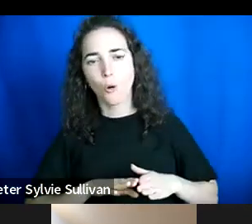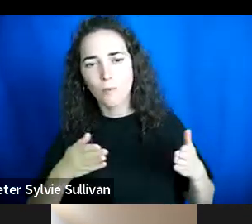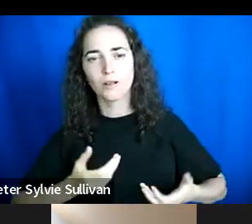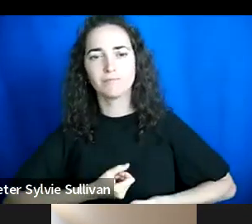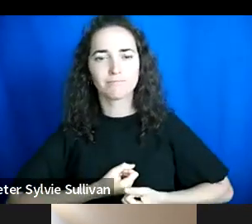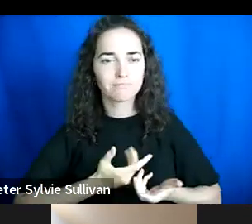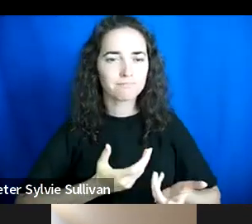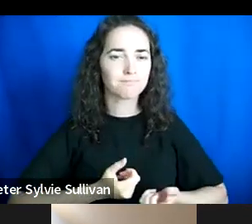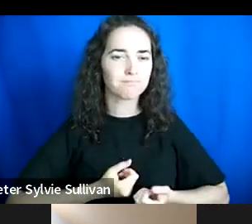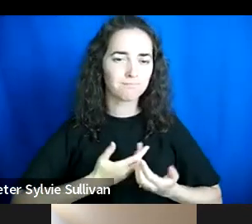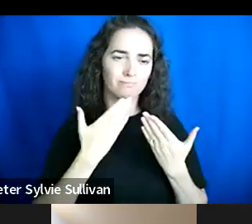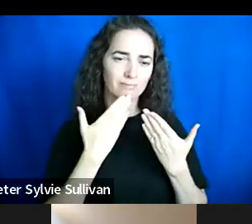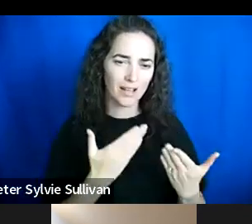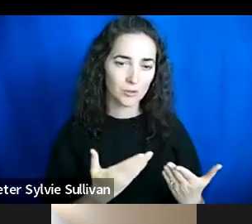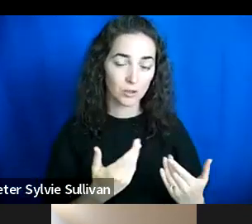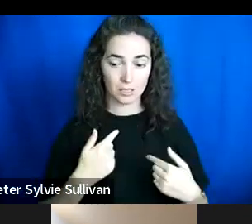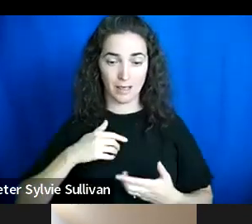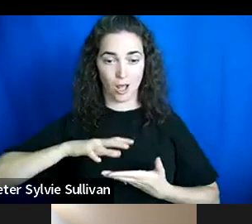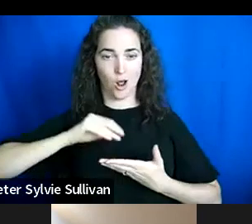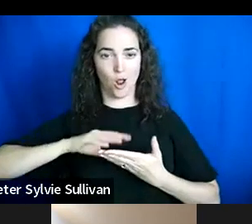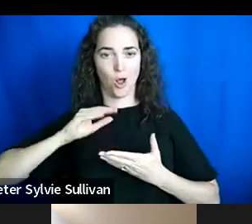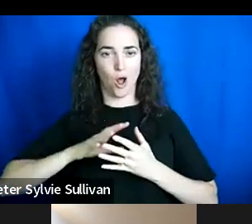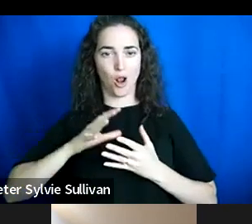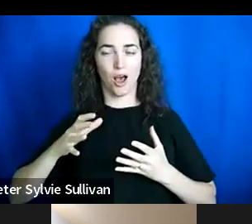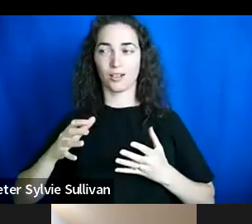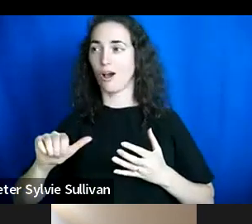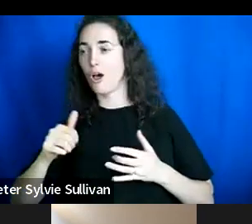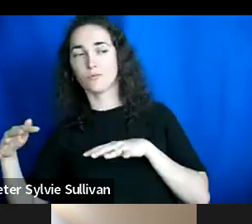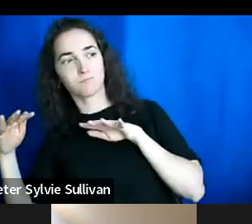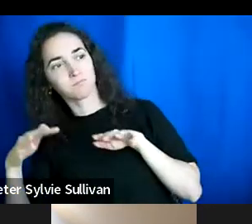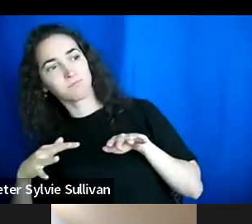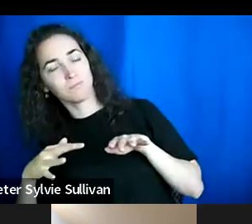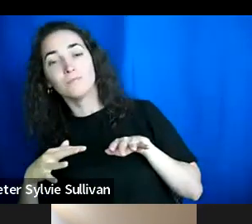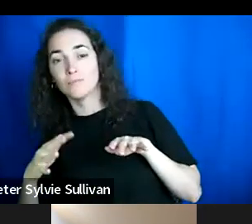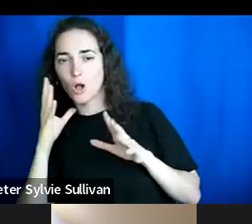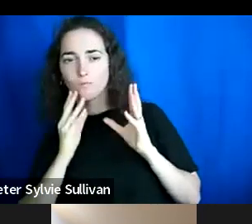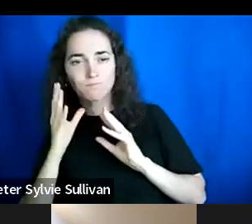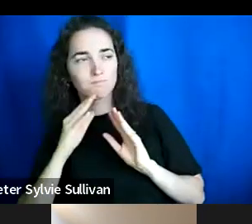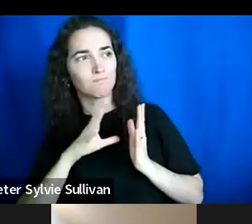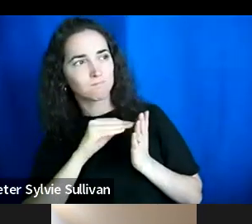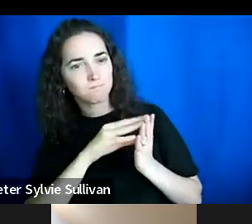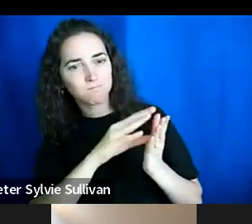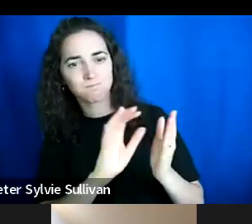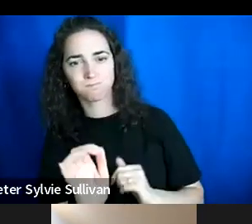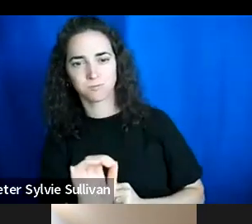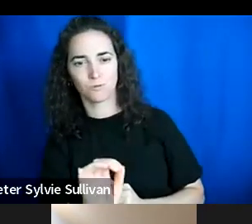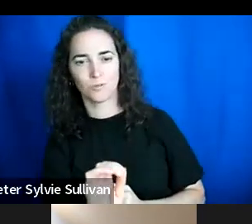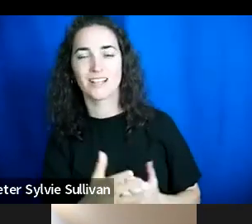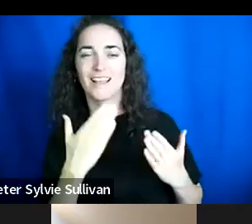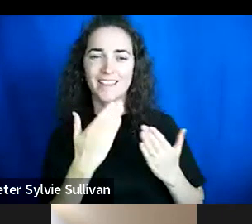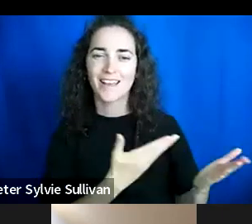I know i've learned a lot. i'm sure all of our attendees have learned a lot from your experiences, so thank you for everyone to for attending and here.